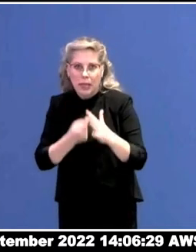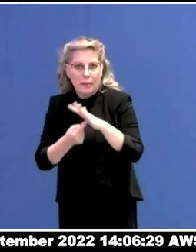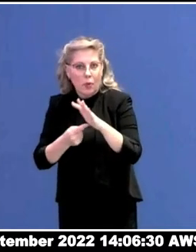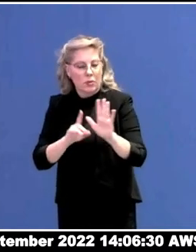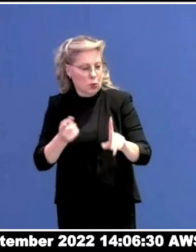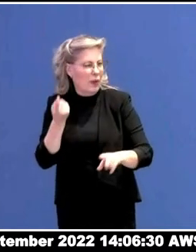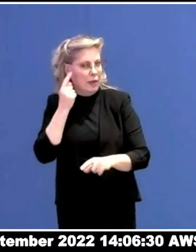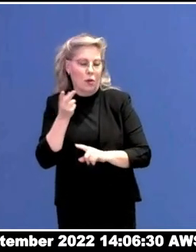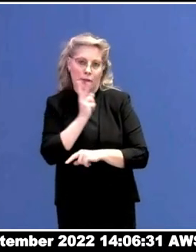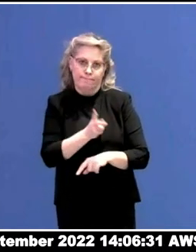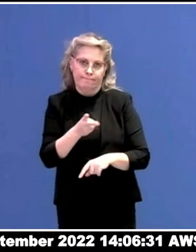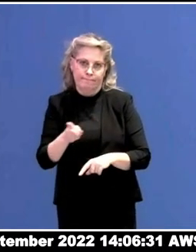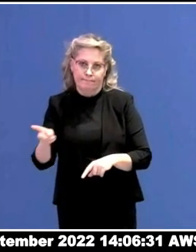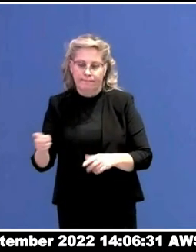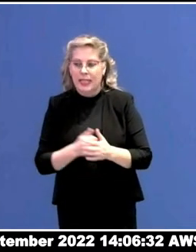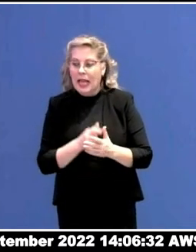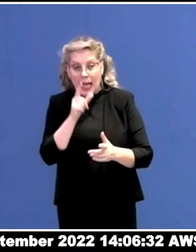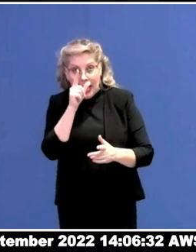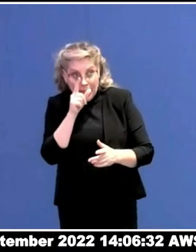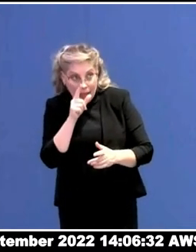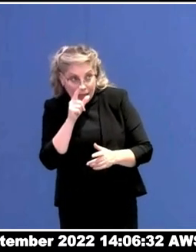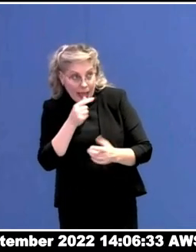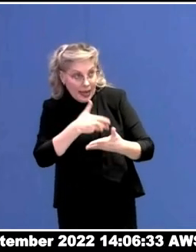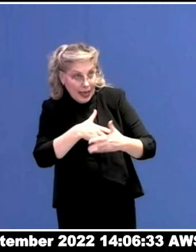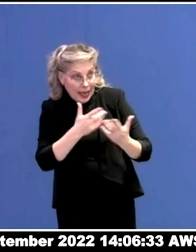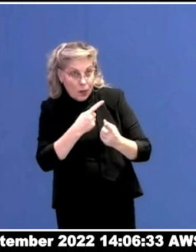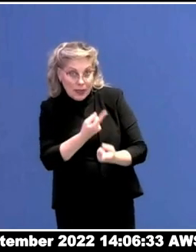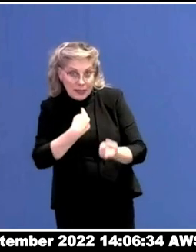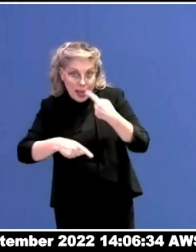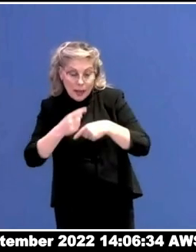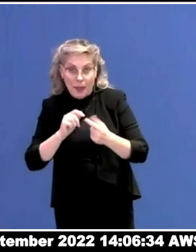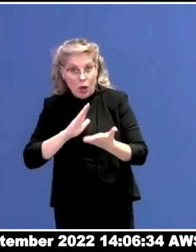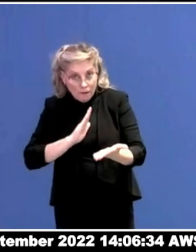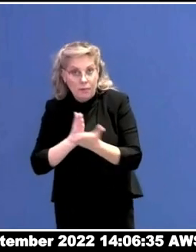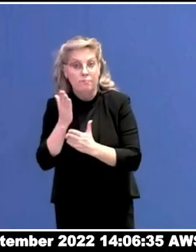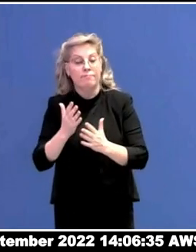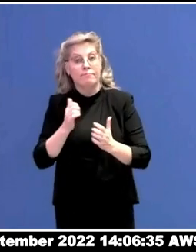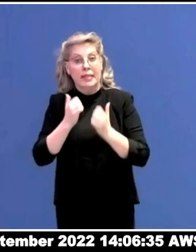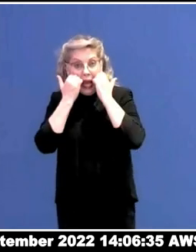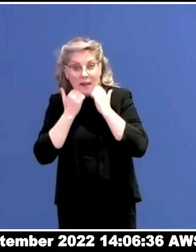Can any of you point me to any evidence or research that actually shows that more